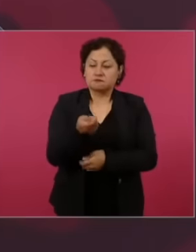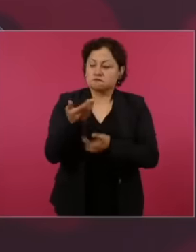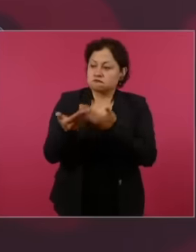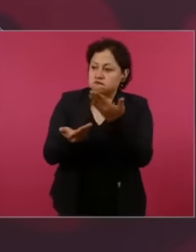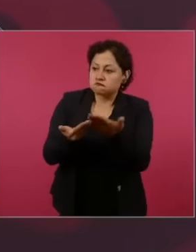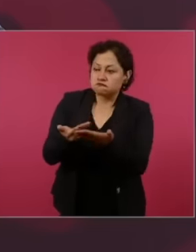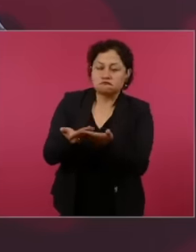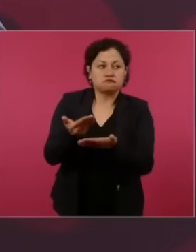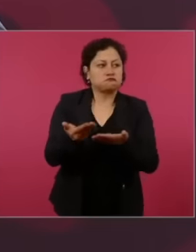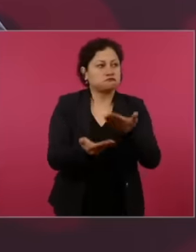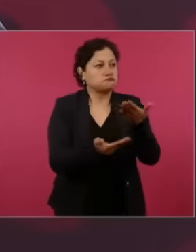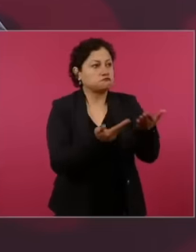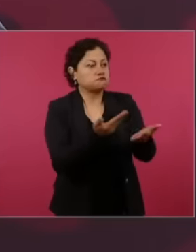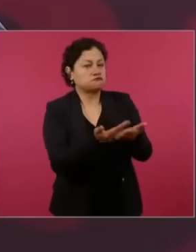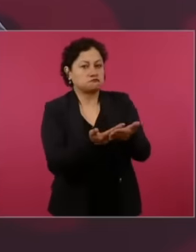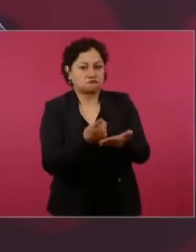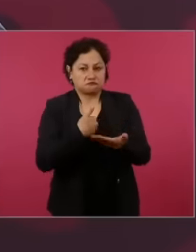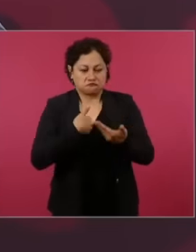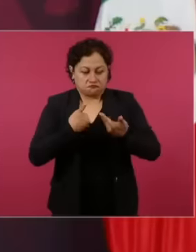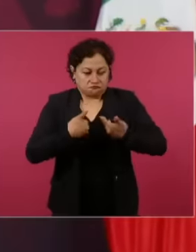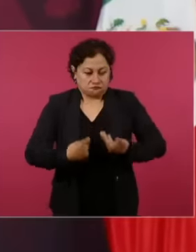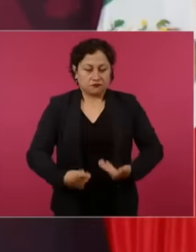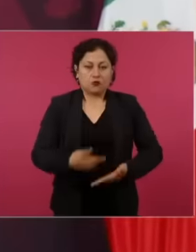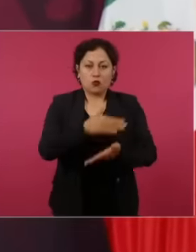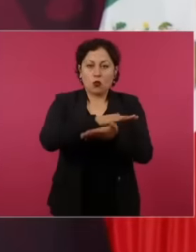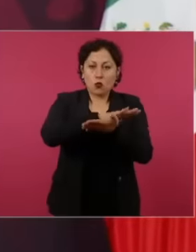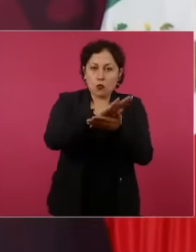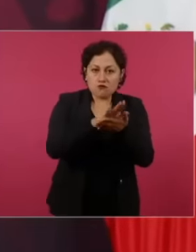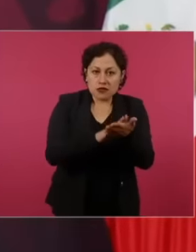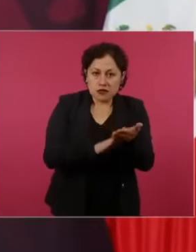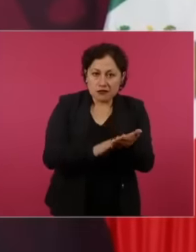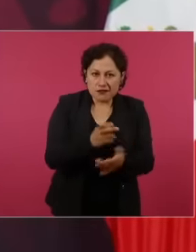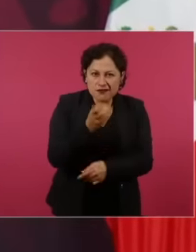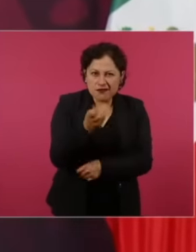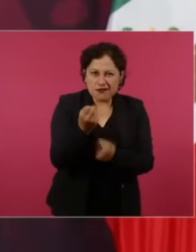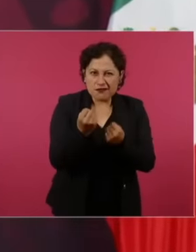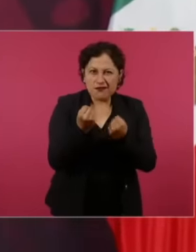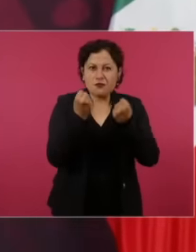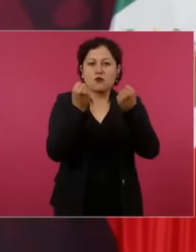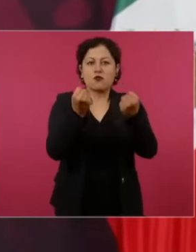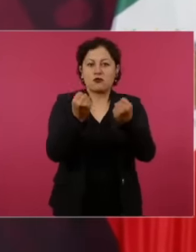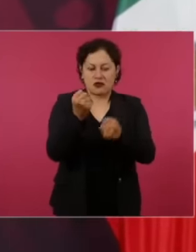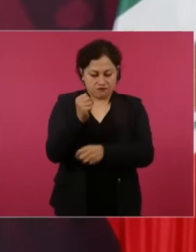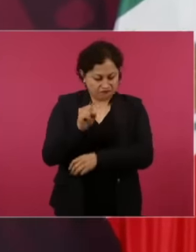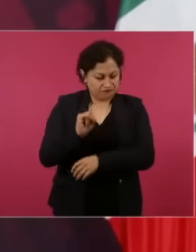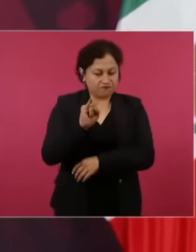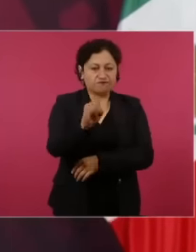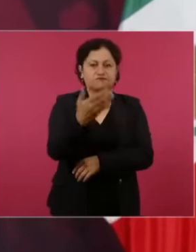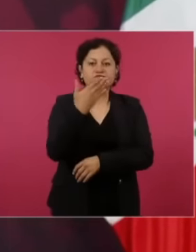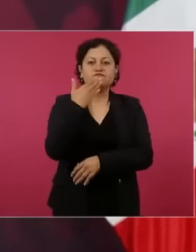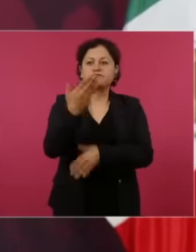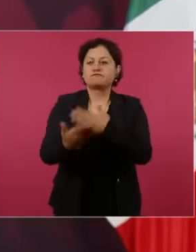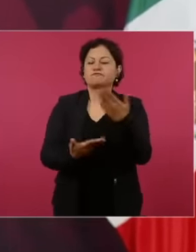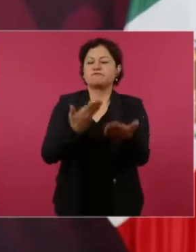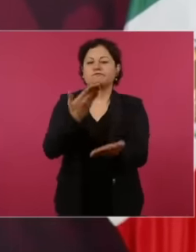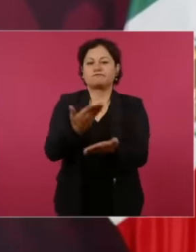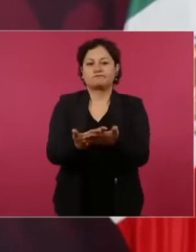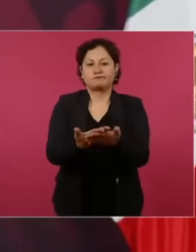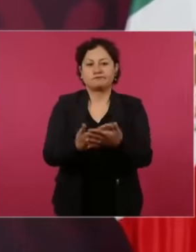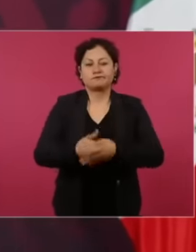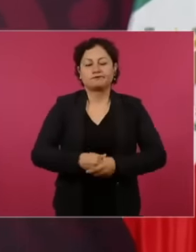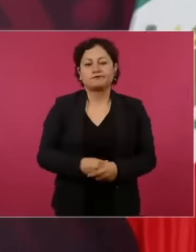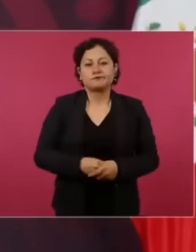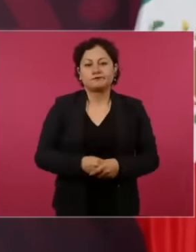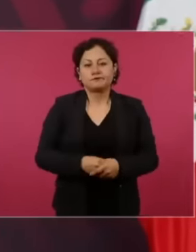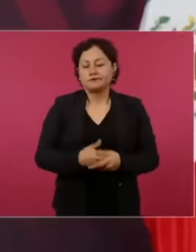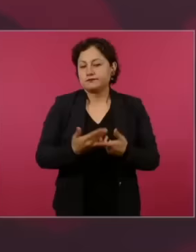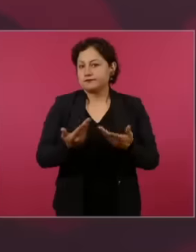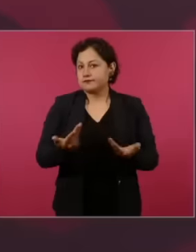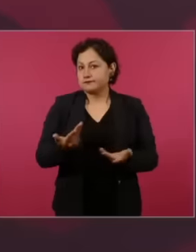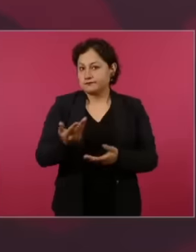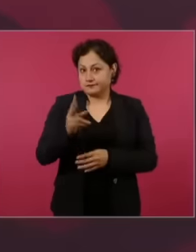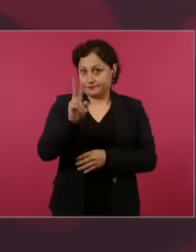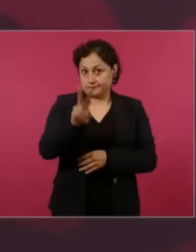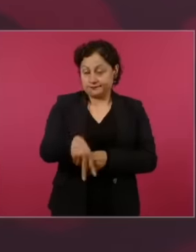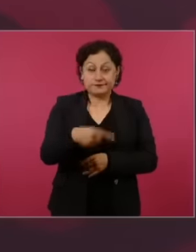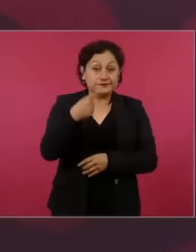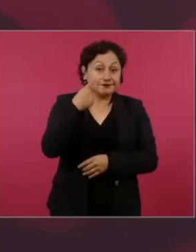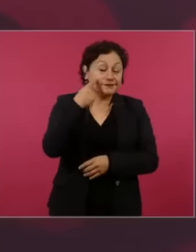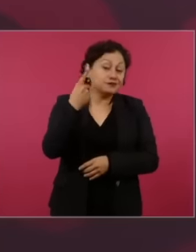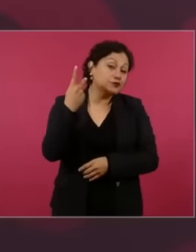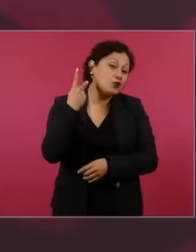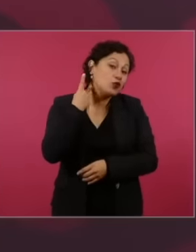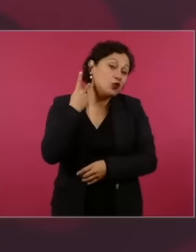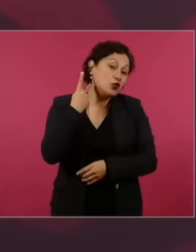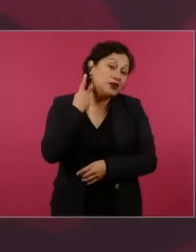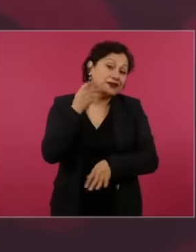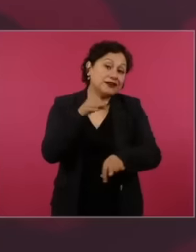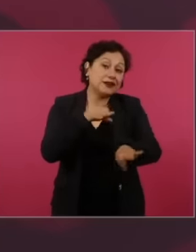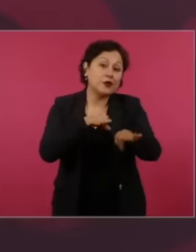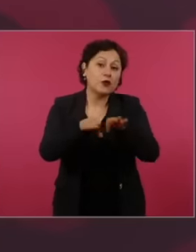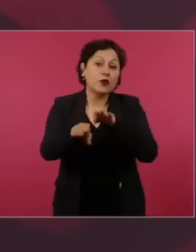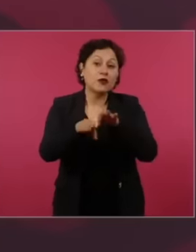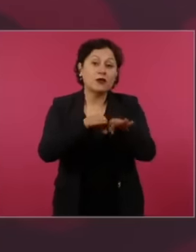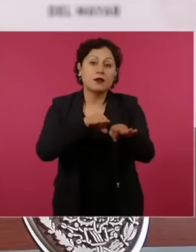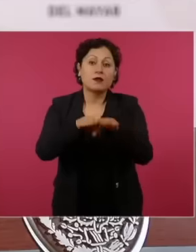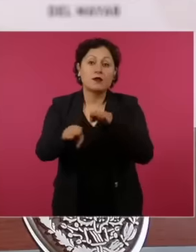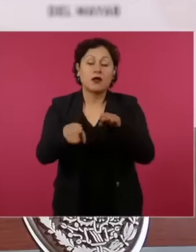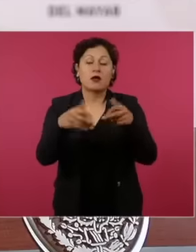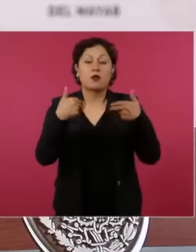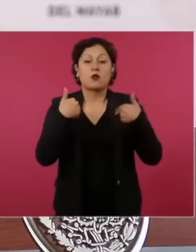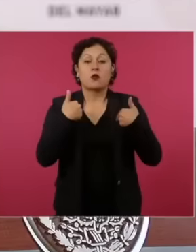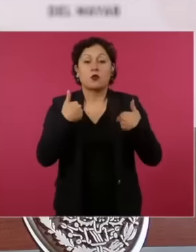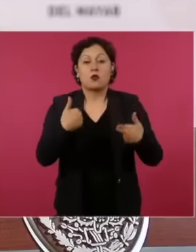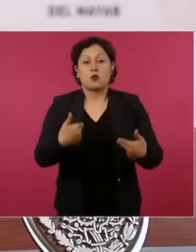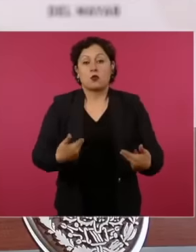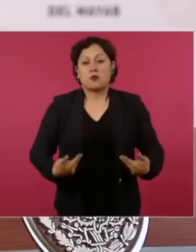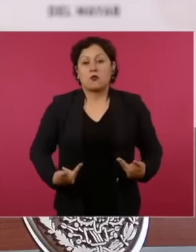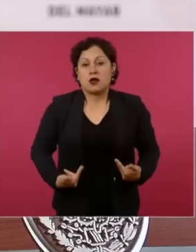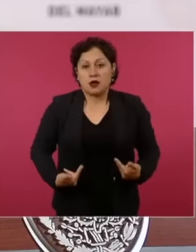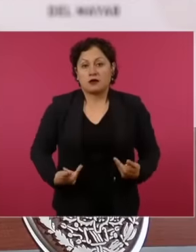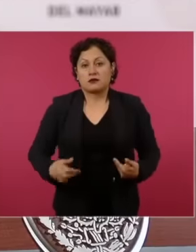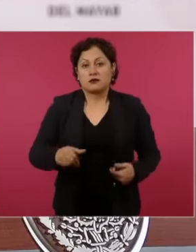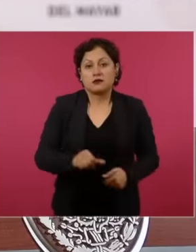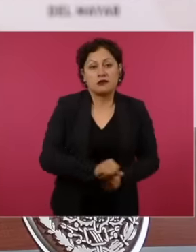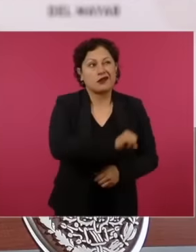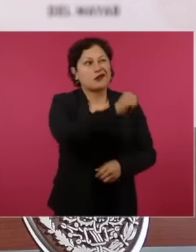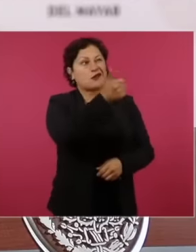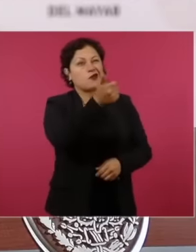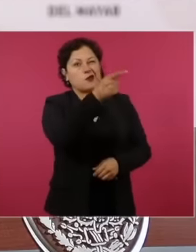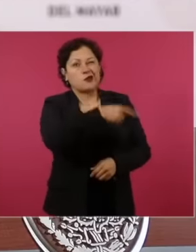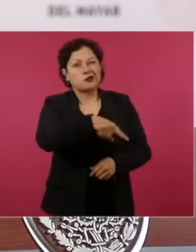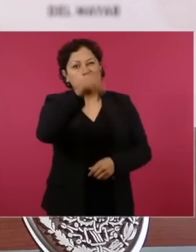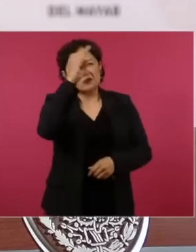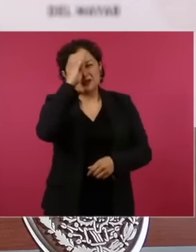humility and is a very human activity politics very contrary to what we think politics is so